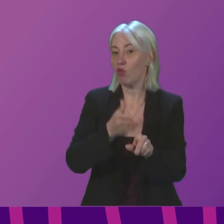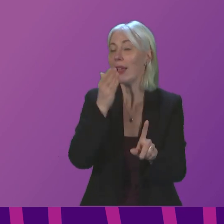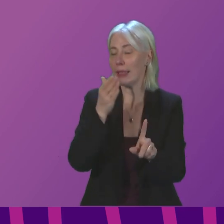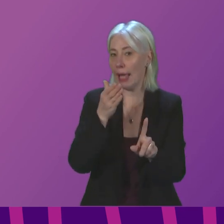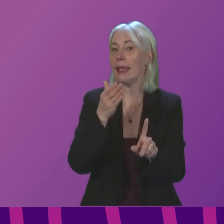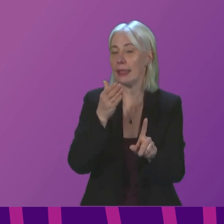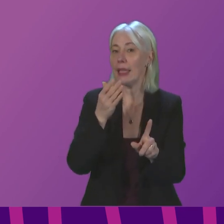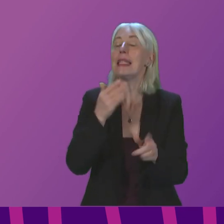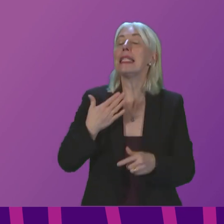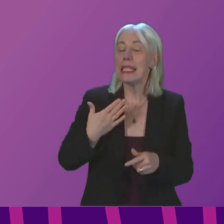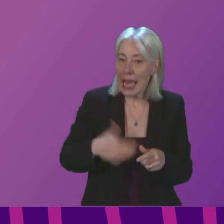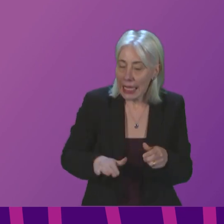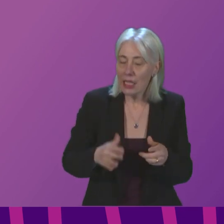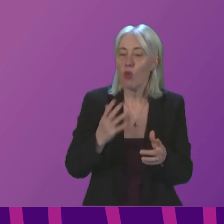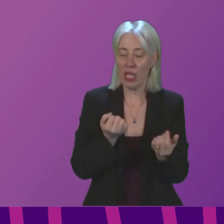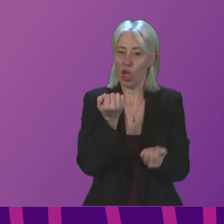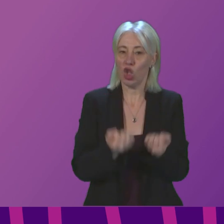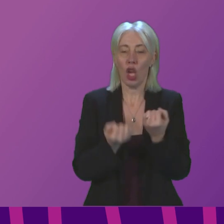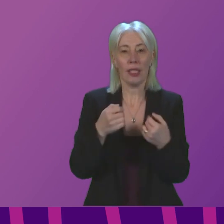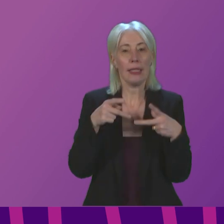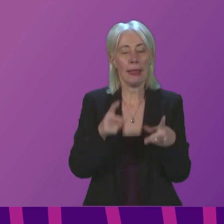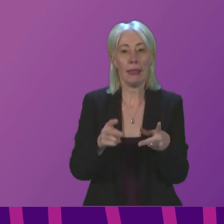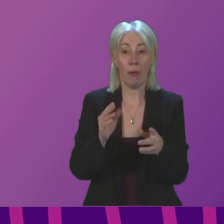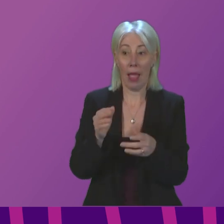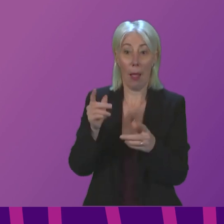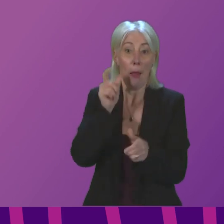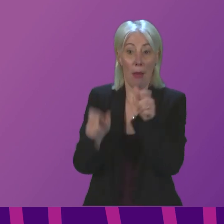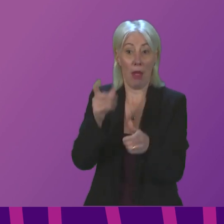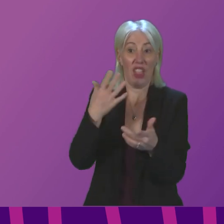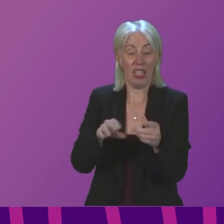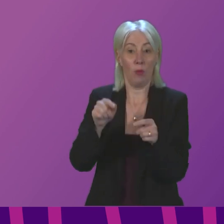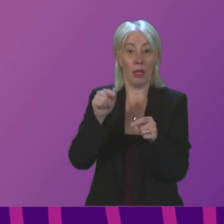have in place a justice system that punishes those who deserve to be punished—that is